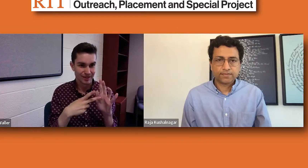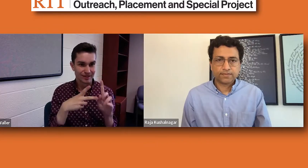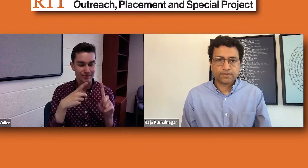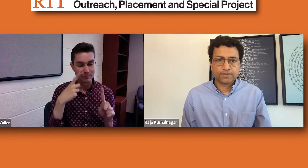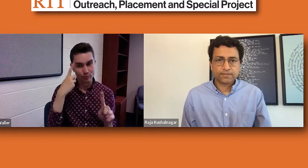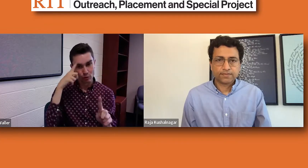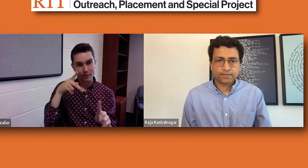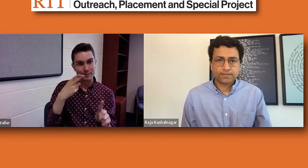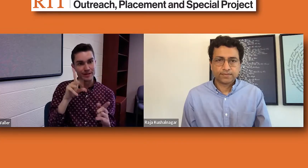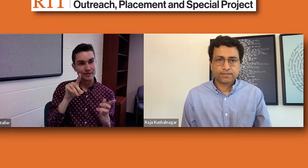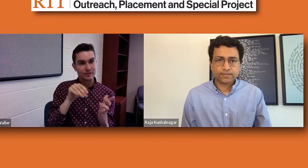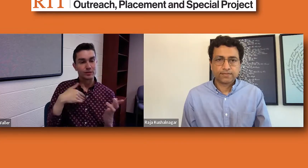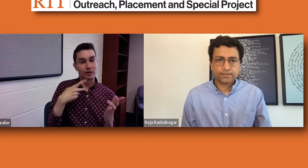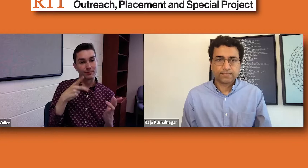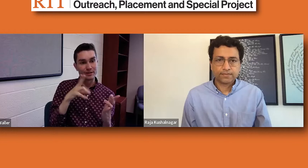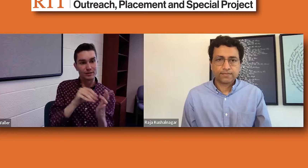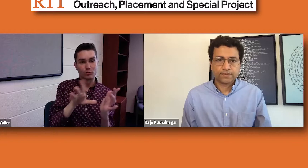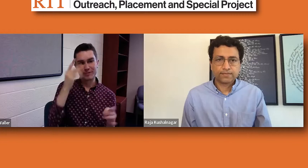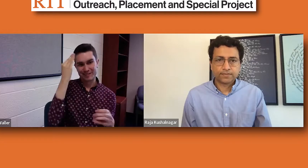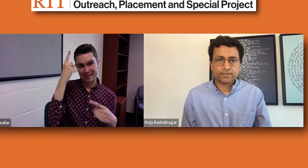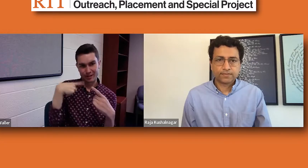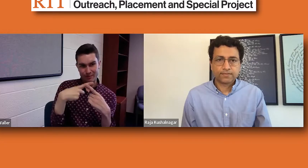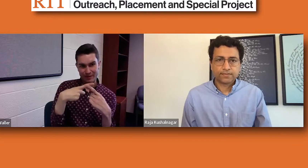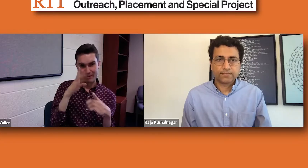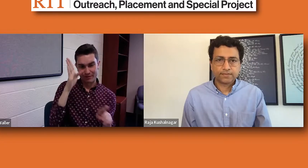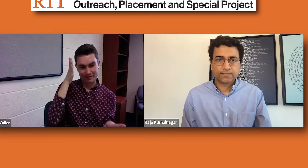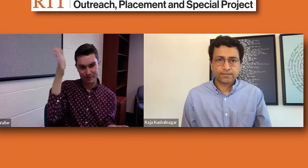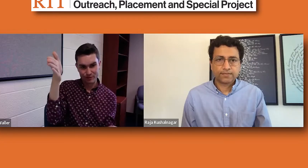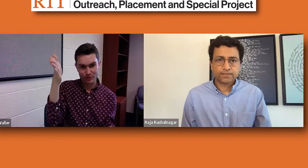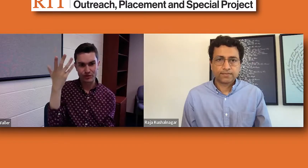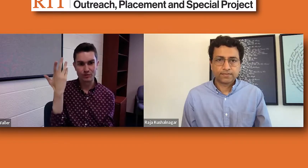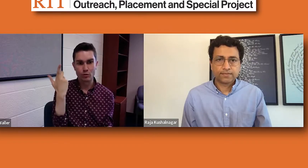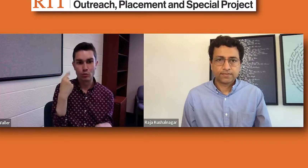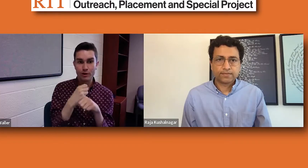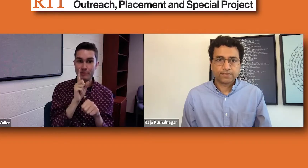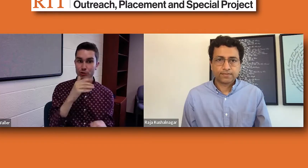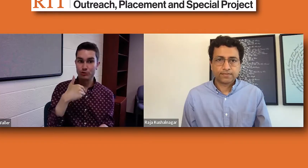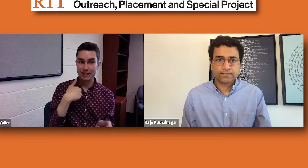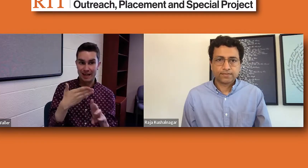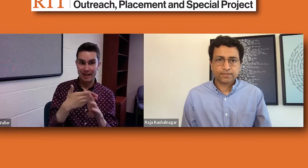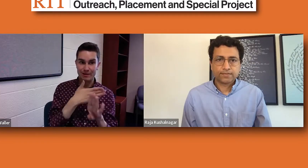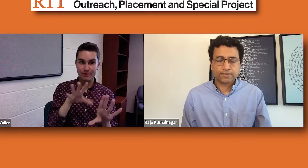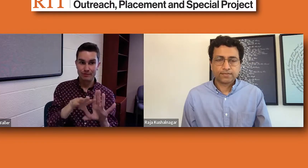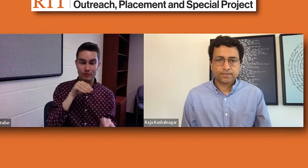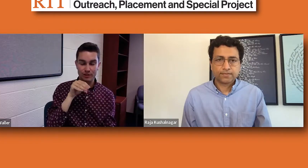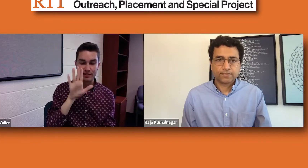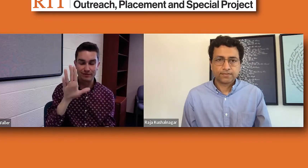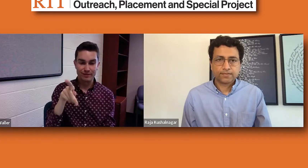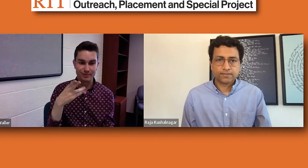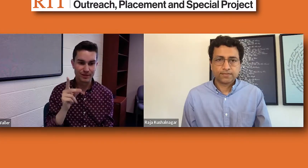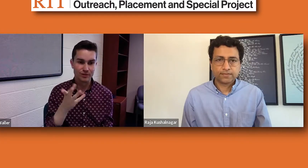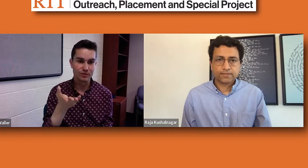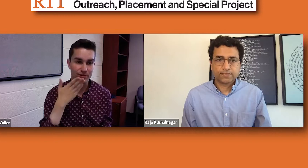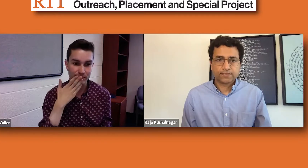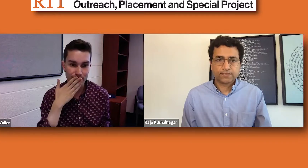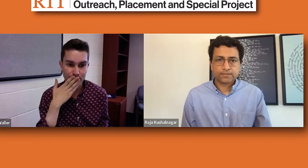then they can develop that expertise in that field. And so I wonder what that means to you and what that's going to look like